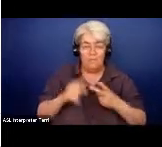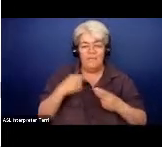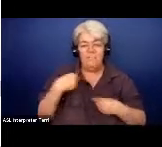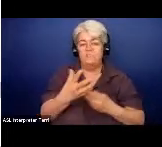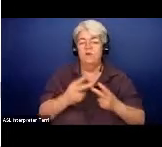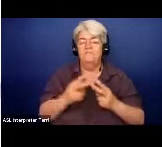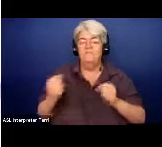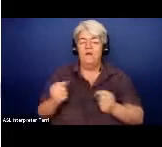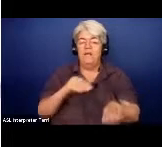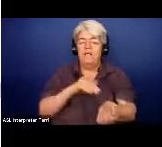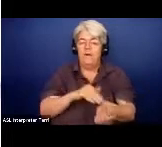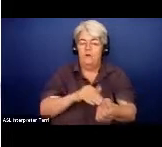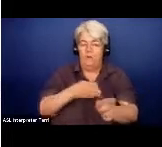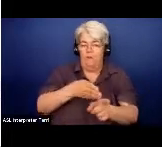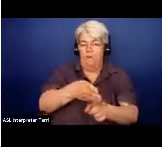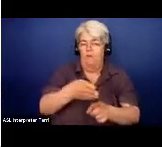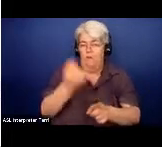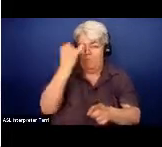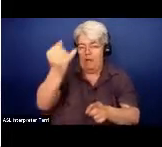way of assessing where your opportunities